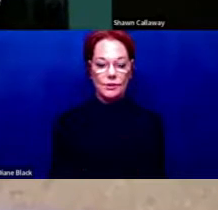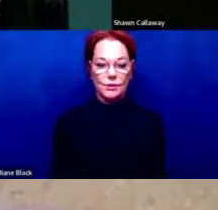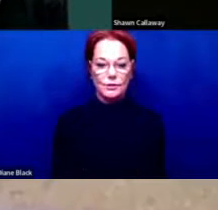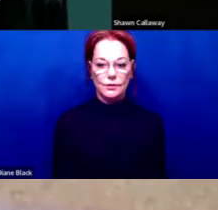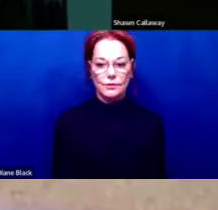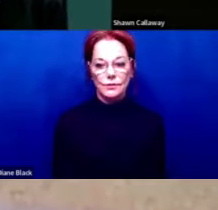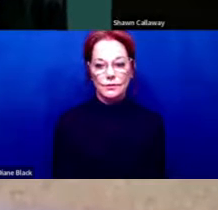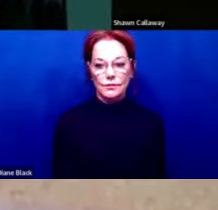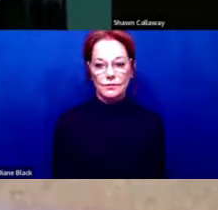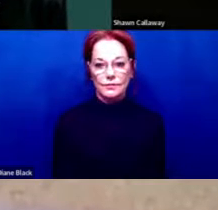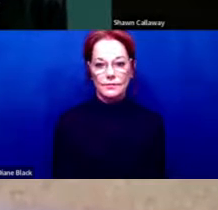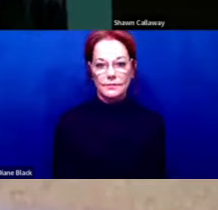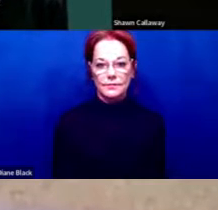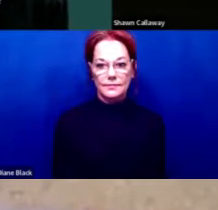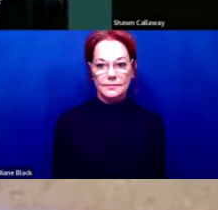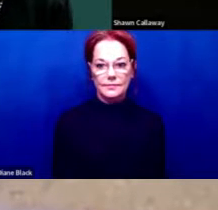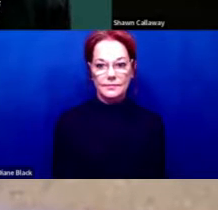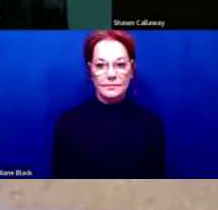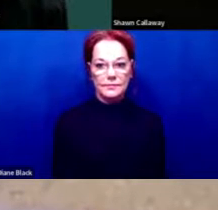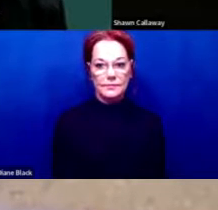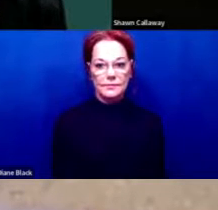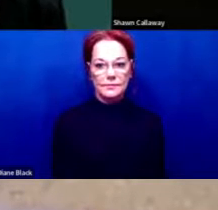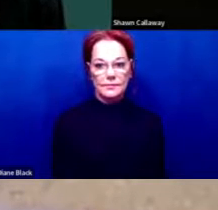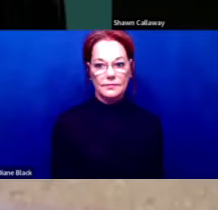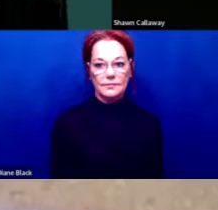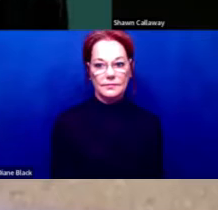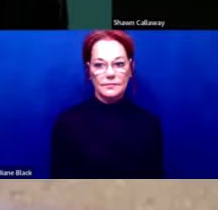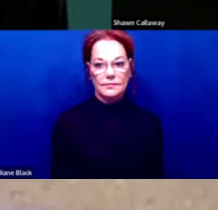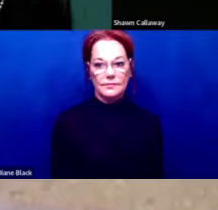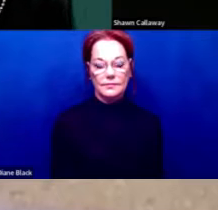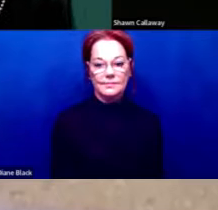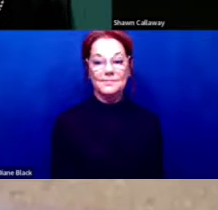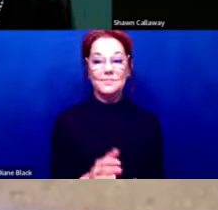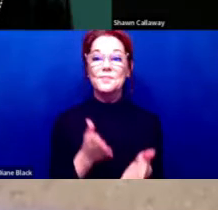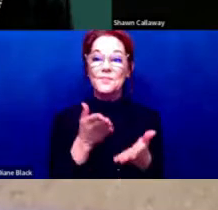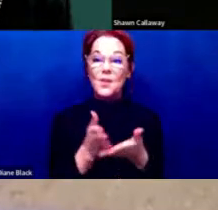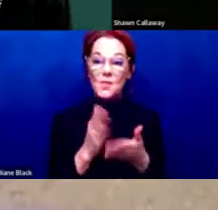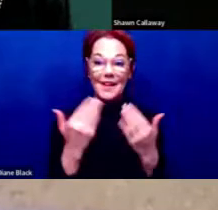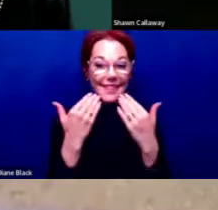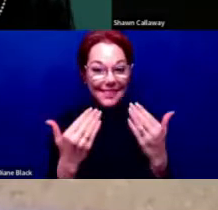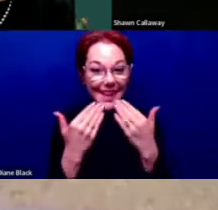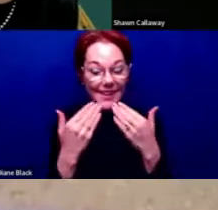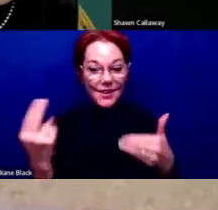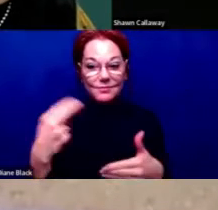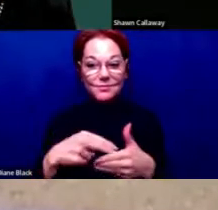silencie el audio original. All right. Thank you, everyone for joining us today for the